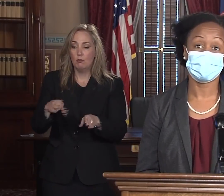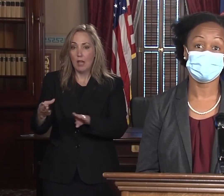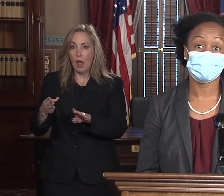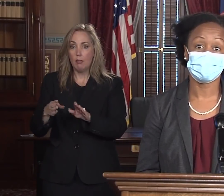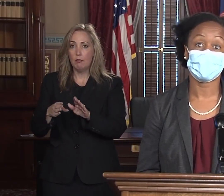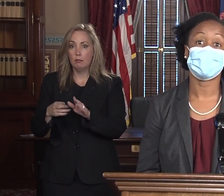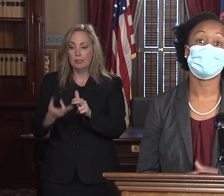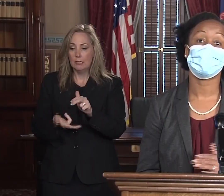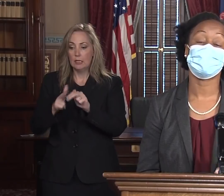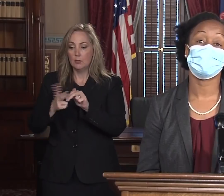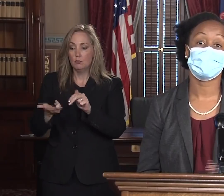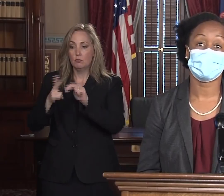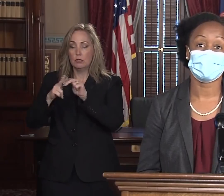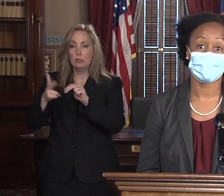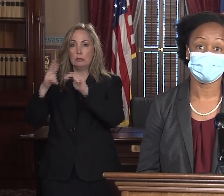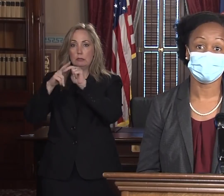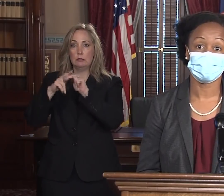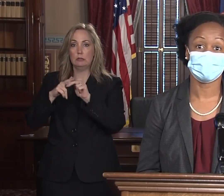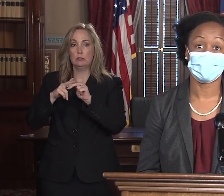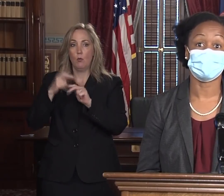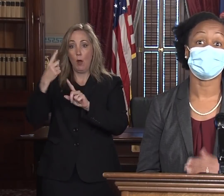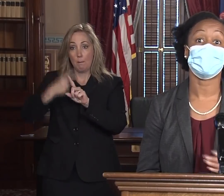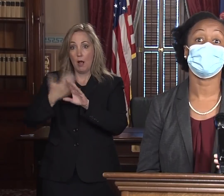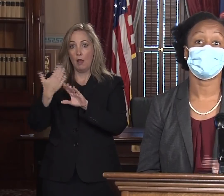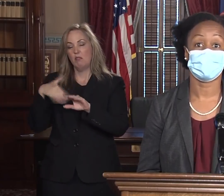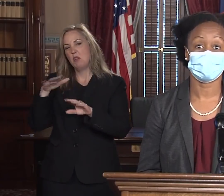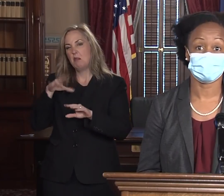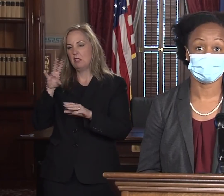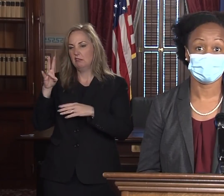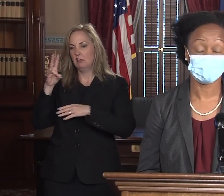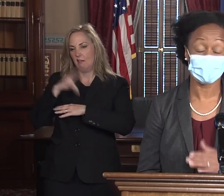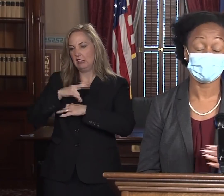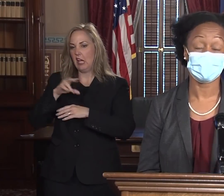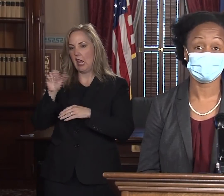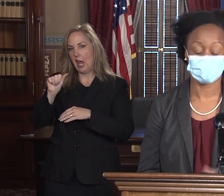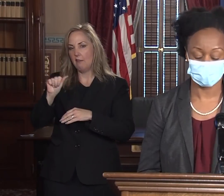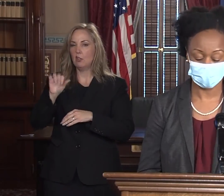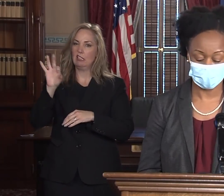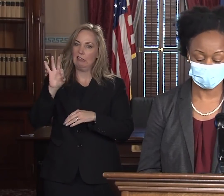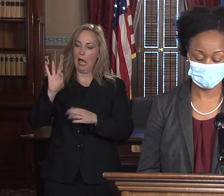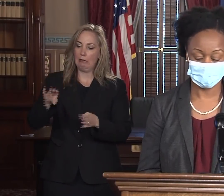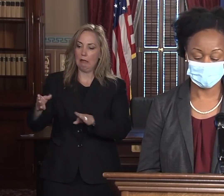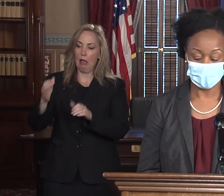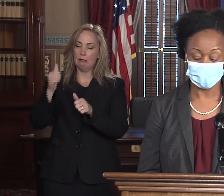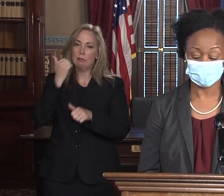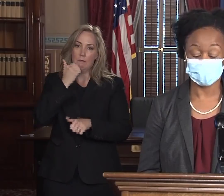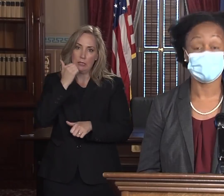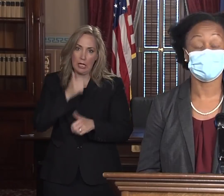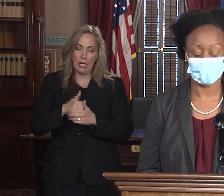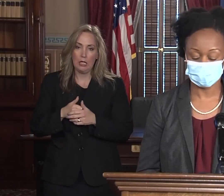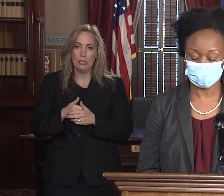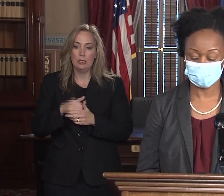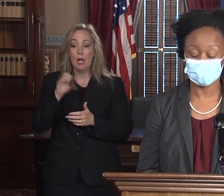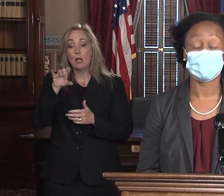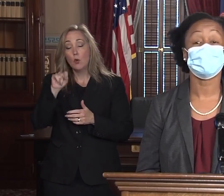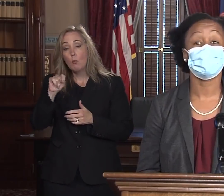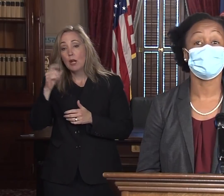COVID-19 ACROSS THE STATE. DEATHS ARE ALSO SLOWLY INCREASING. A MONTH AGO WE HAD A SEVEN DAY